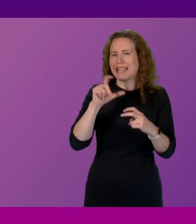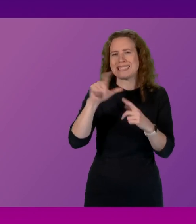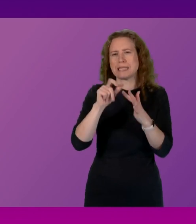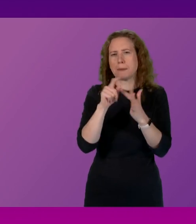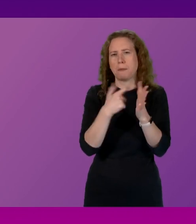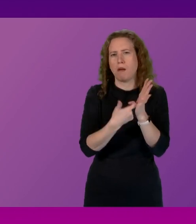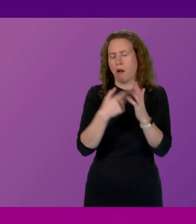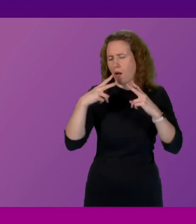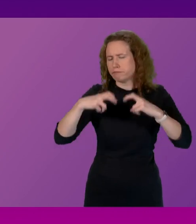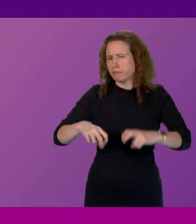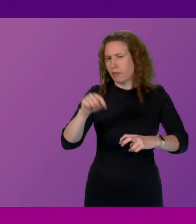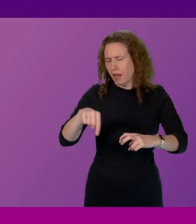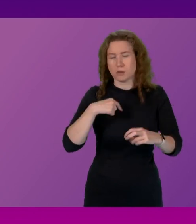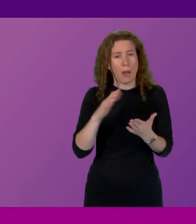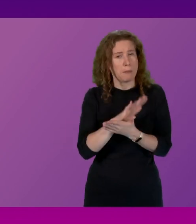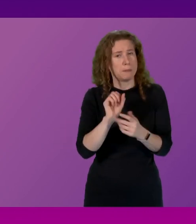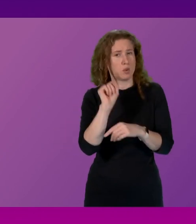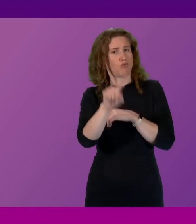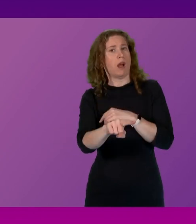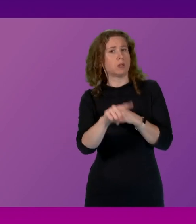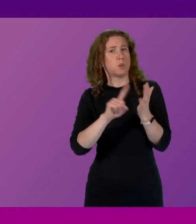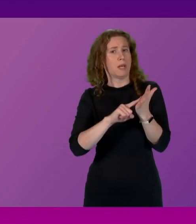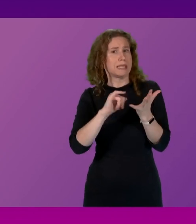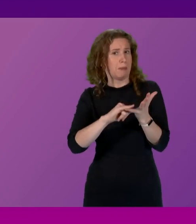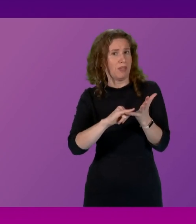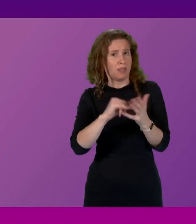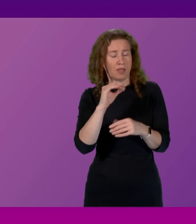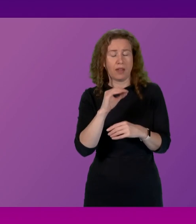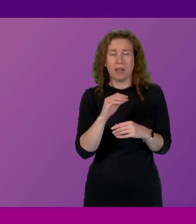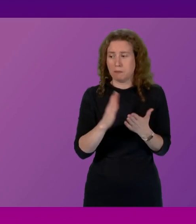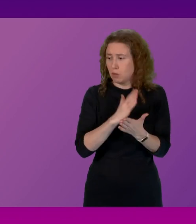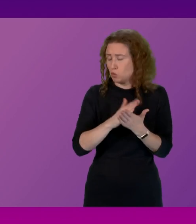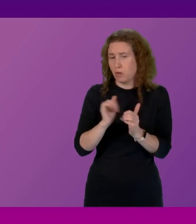I am happy to write to Liz Smith, or ensure that the appropriate cabinet secretary writes